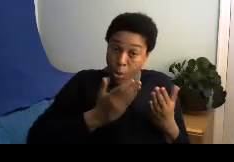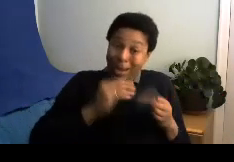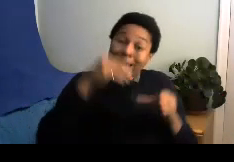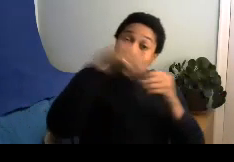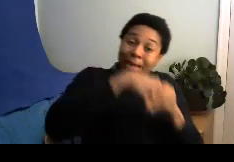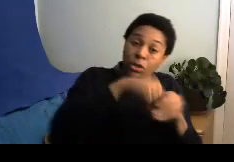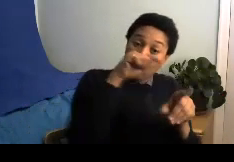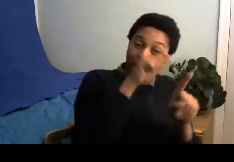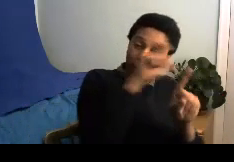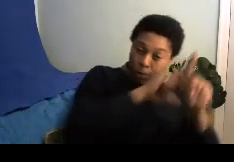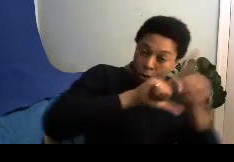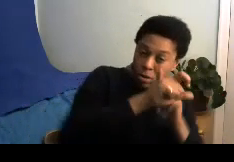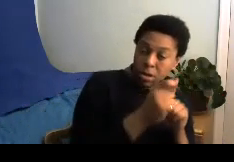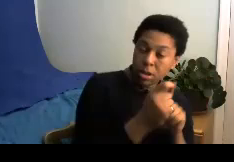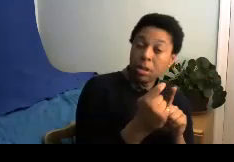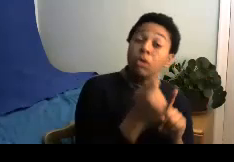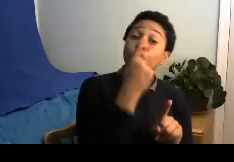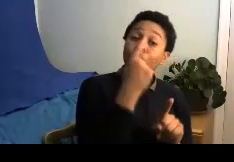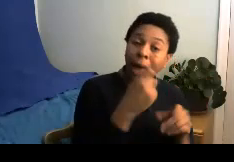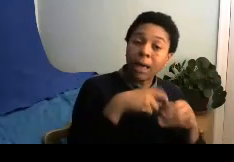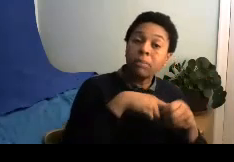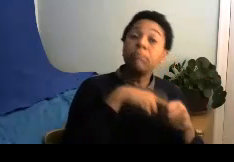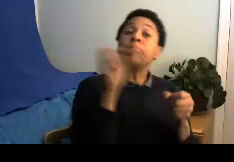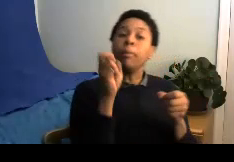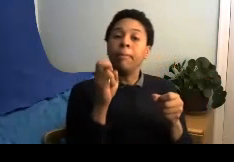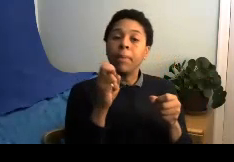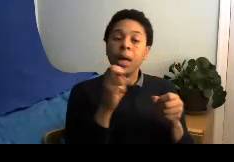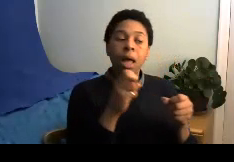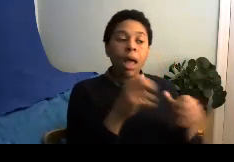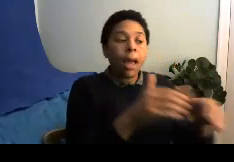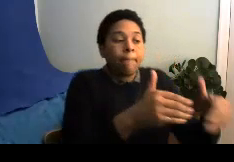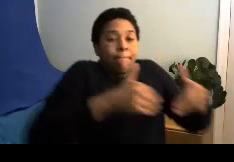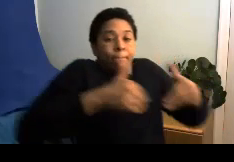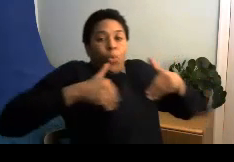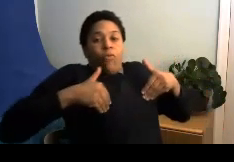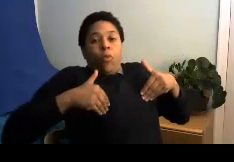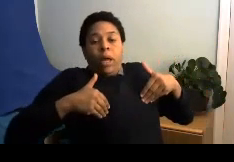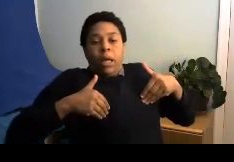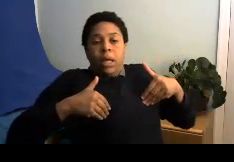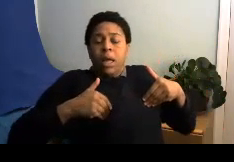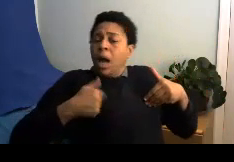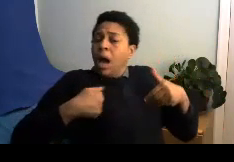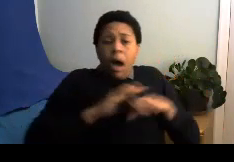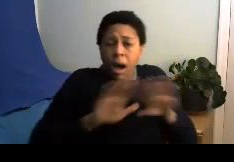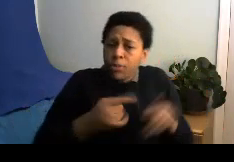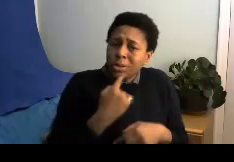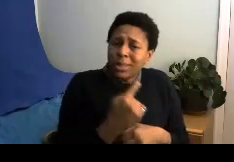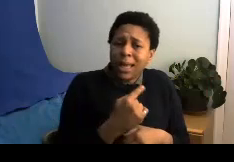to be permanent, you can move away from that, and I'm not saying that everyone has to engage in sex work, you know, I